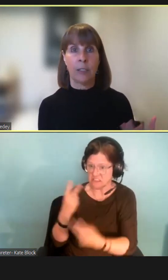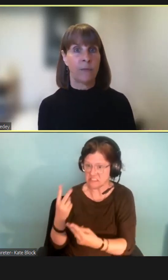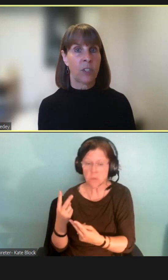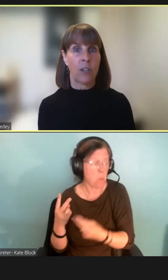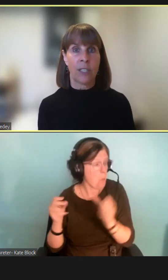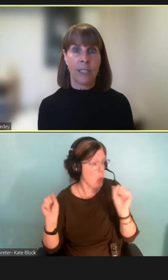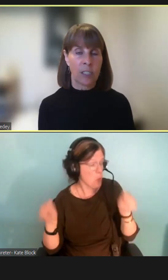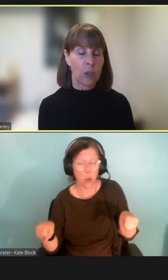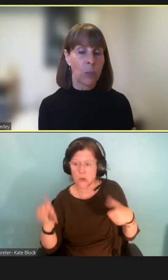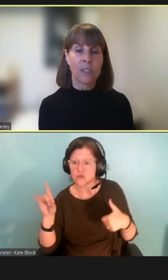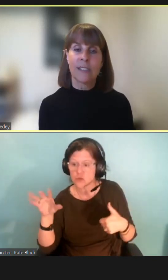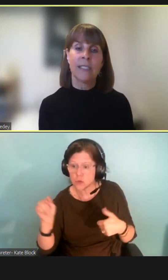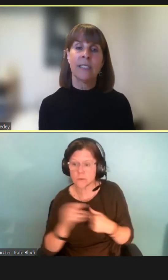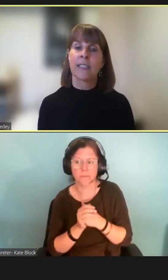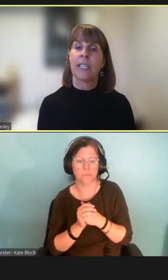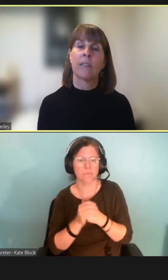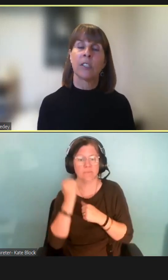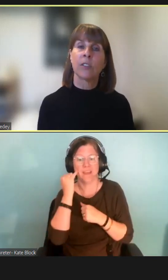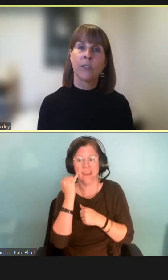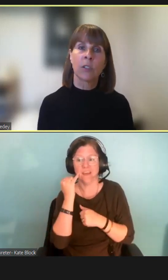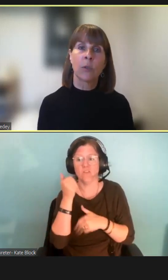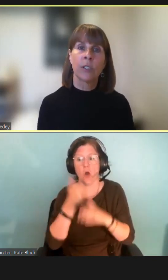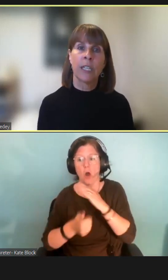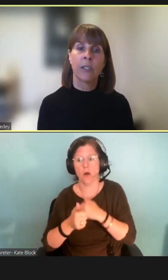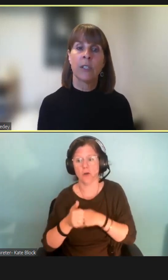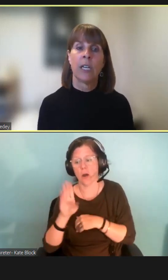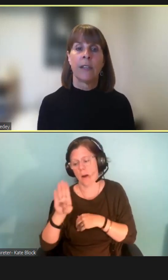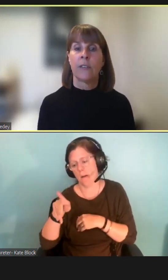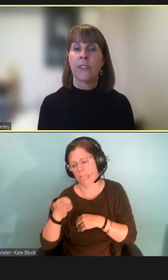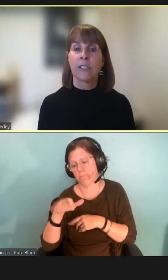child connected to part C is going to have a service coordinator that visits